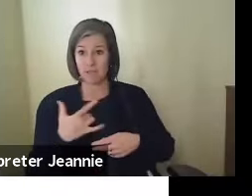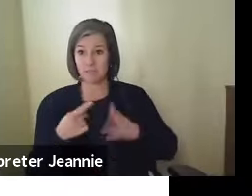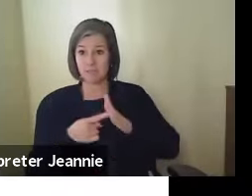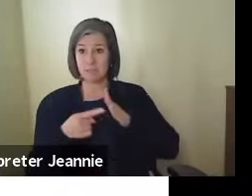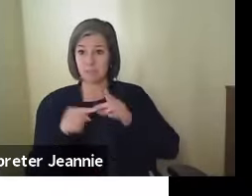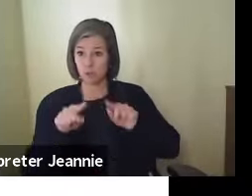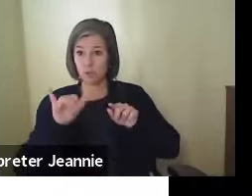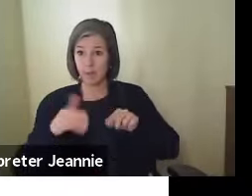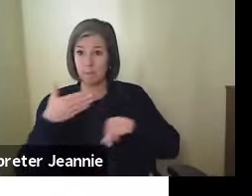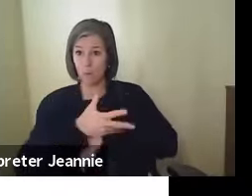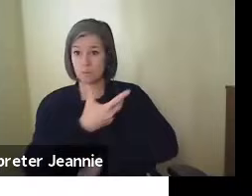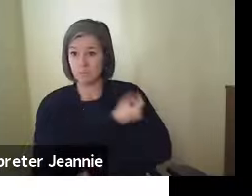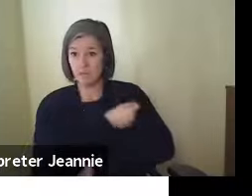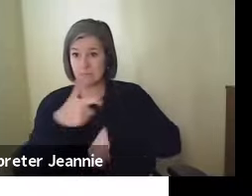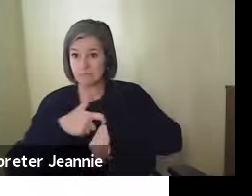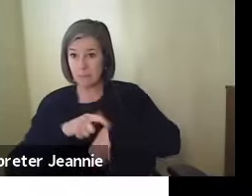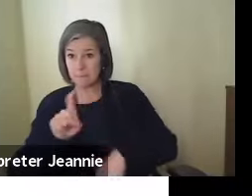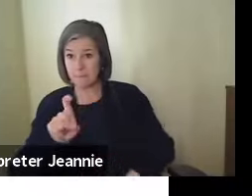post vaccine time? >> Yeah.